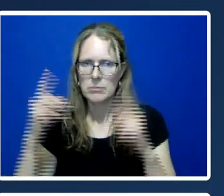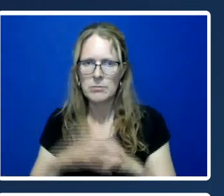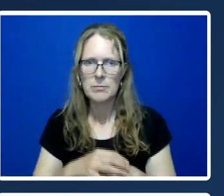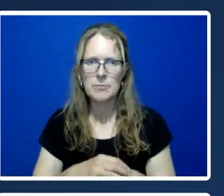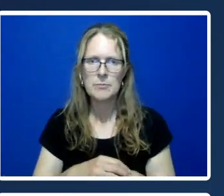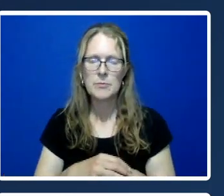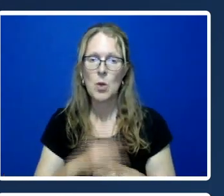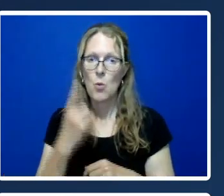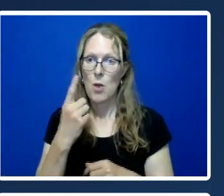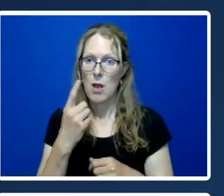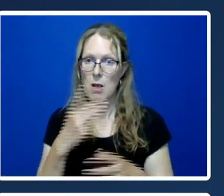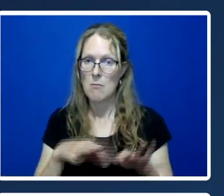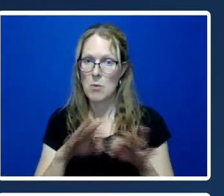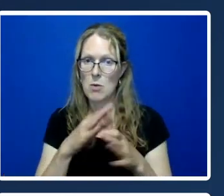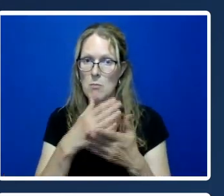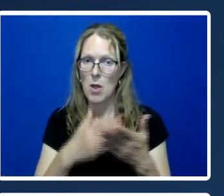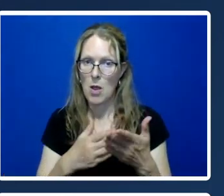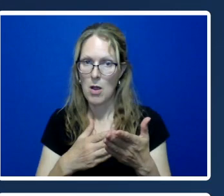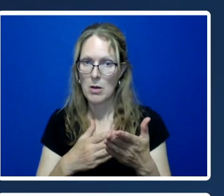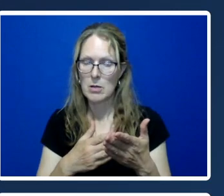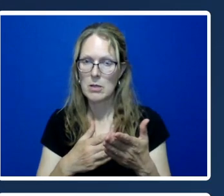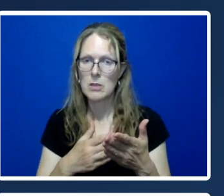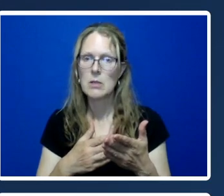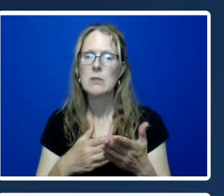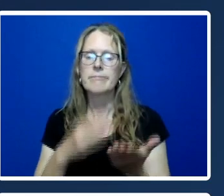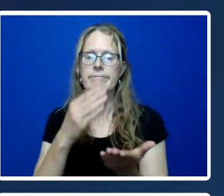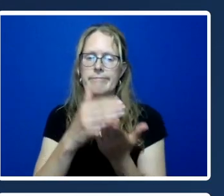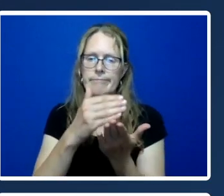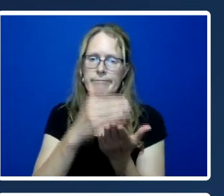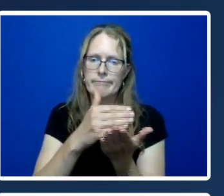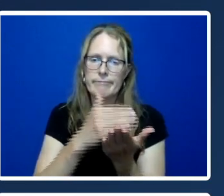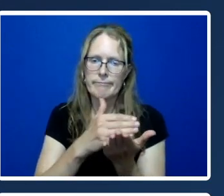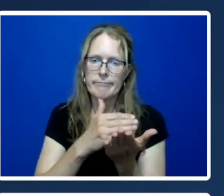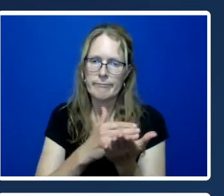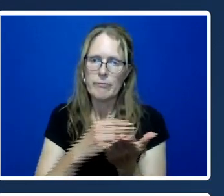is to make a list of project stakeholders. Understanding who should be -- who you